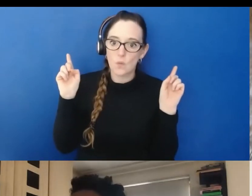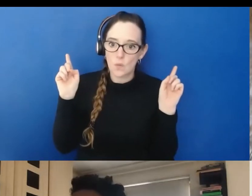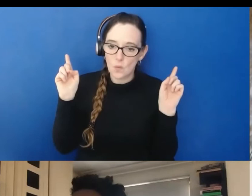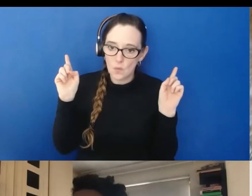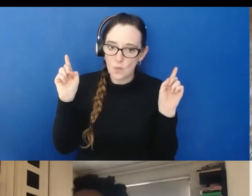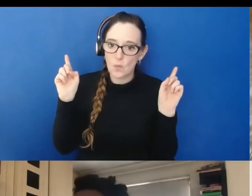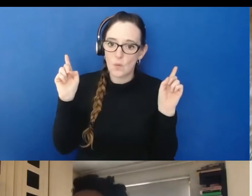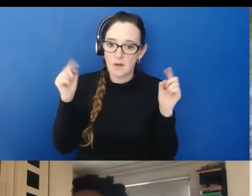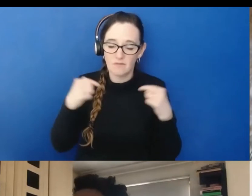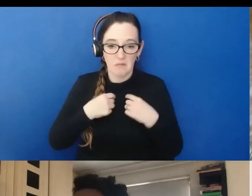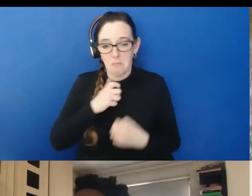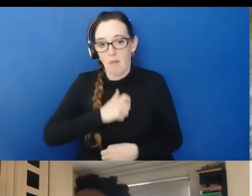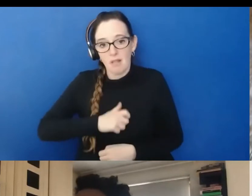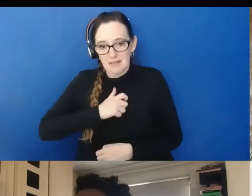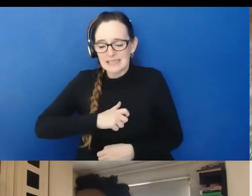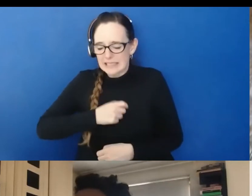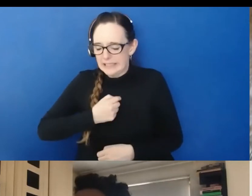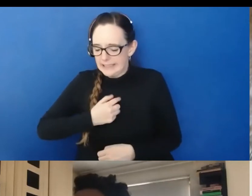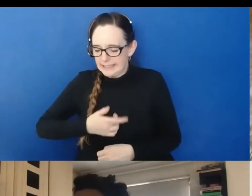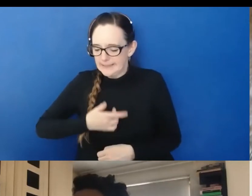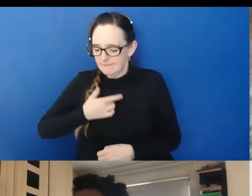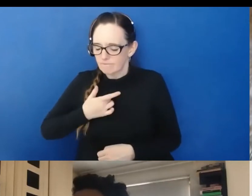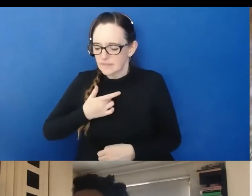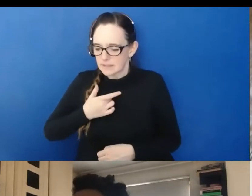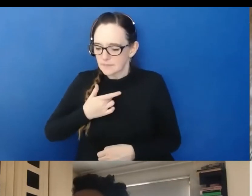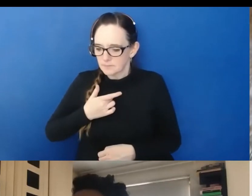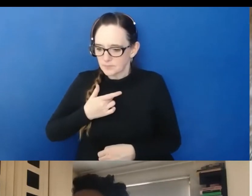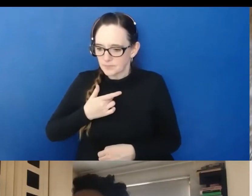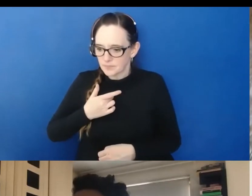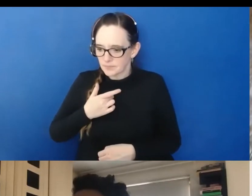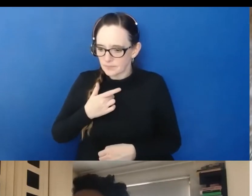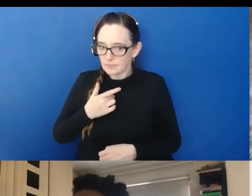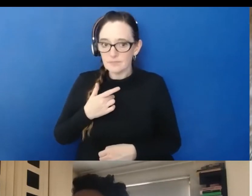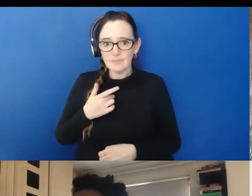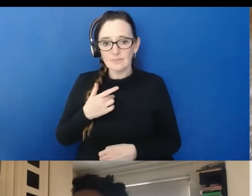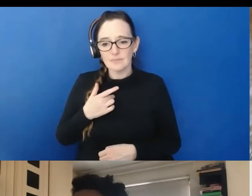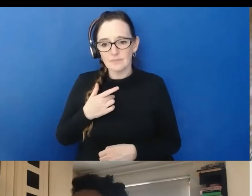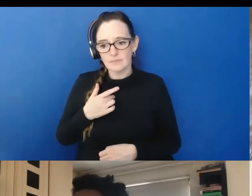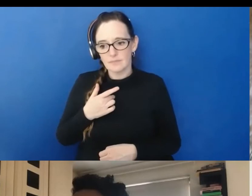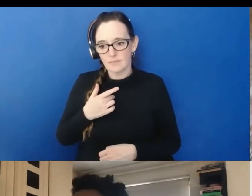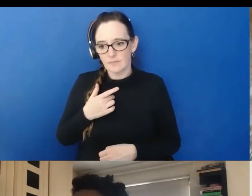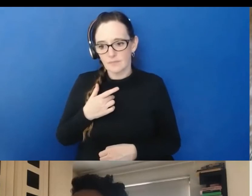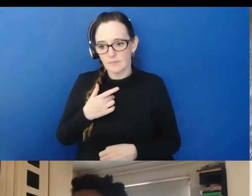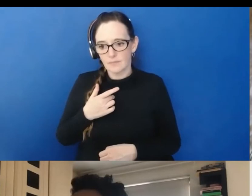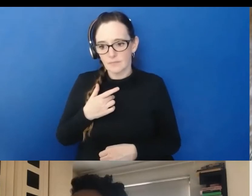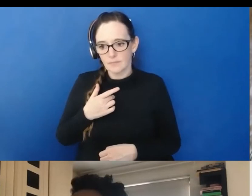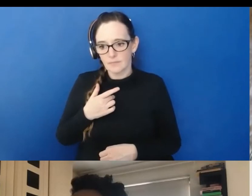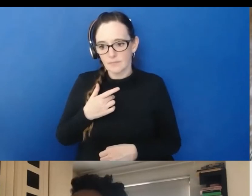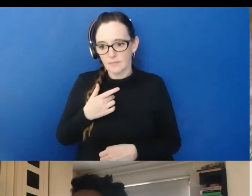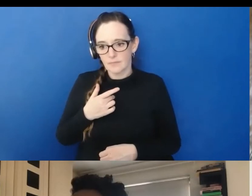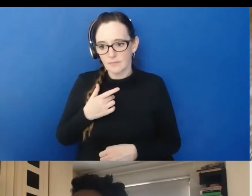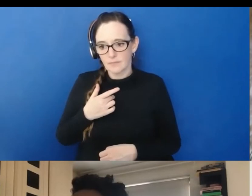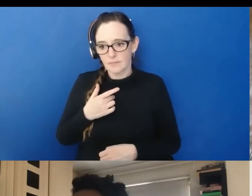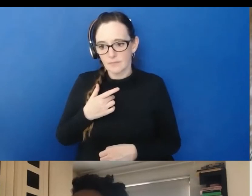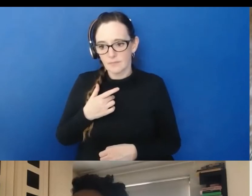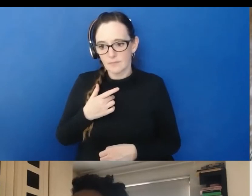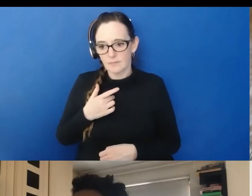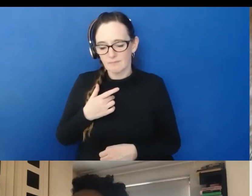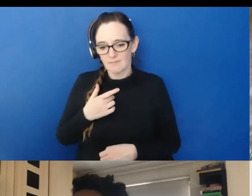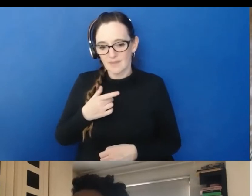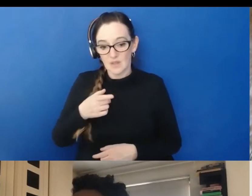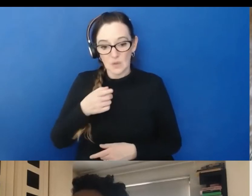to me personally, is also we often work very consistently to